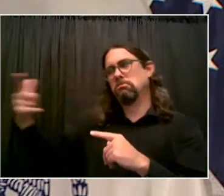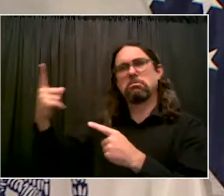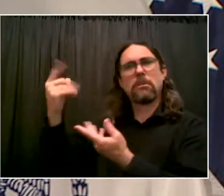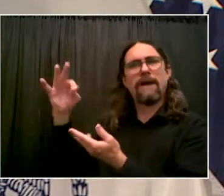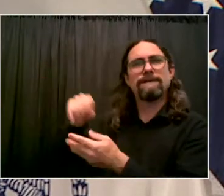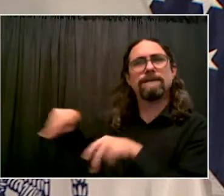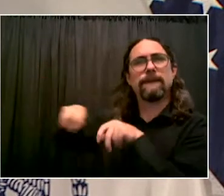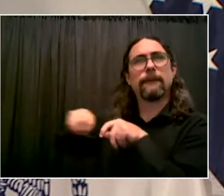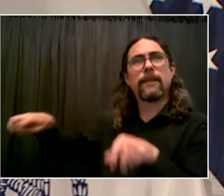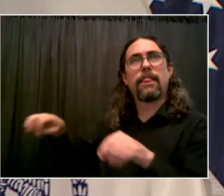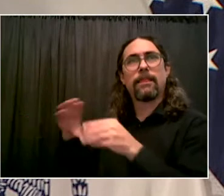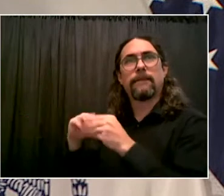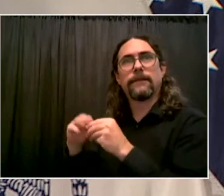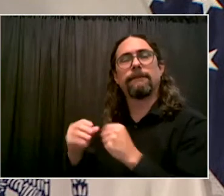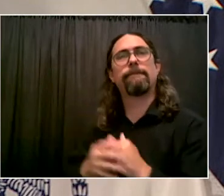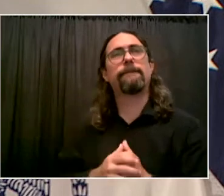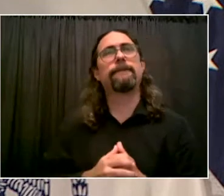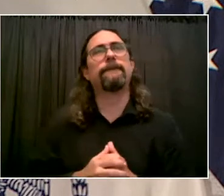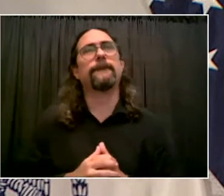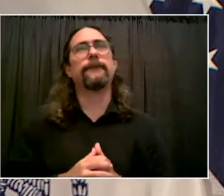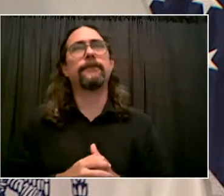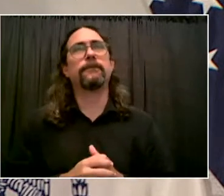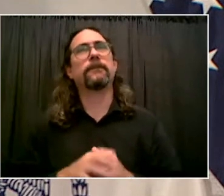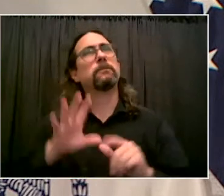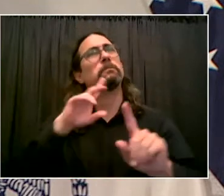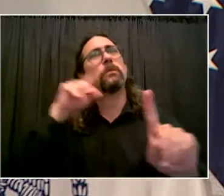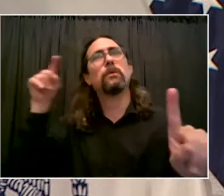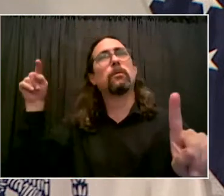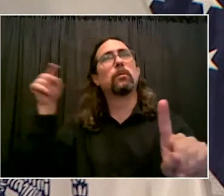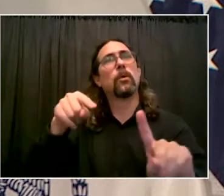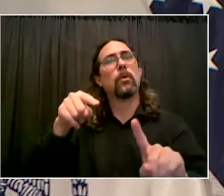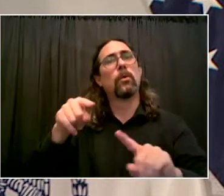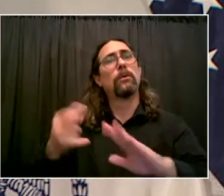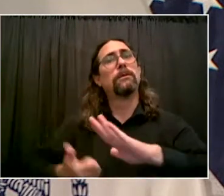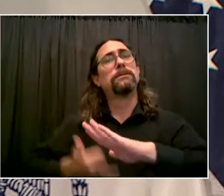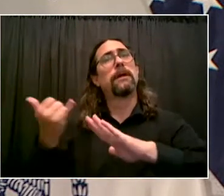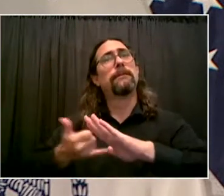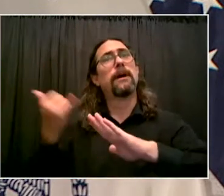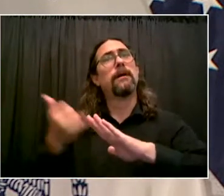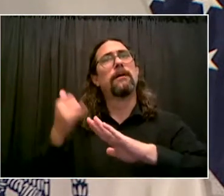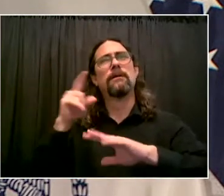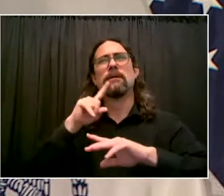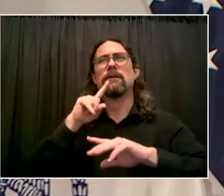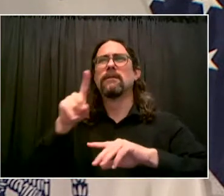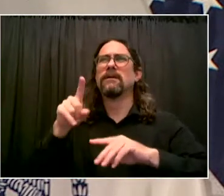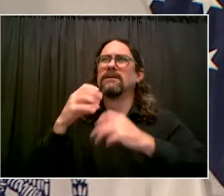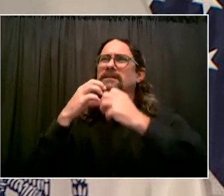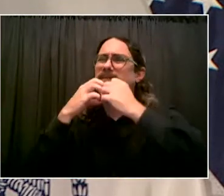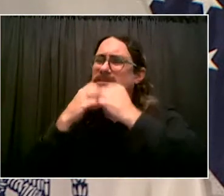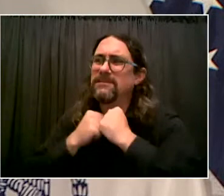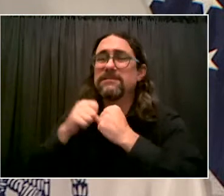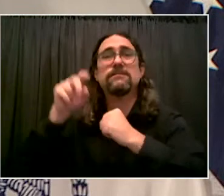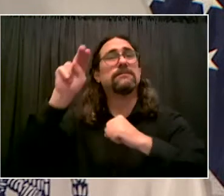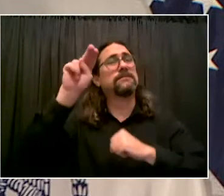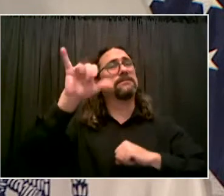BOTTOM LIE NHERE IS THE SUBWAYS ARE WHAT MAKE THE ENTIRE METROPOLITAN